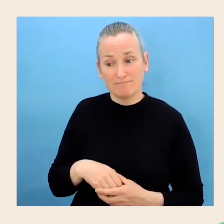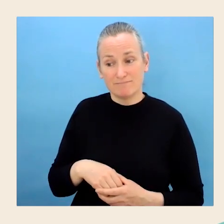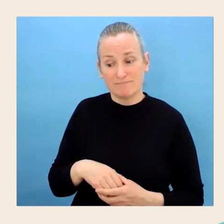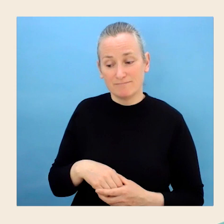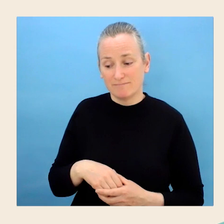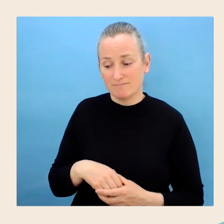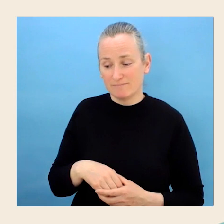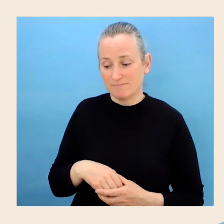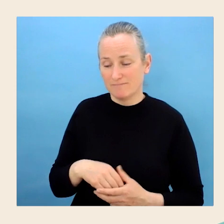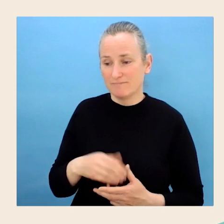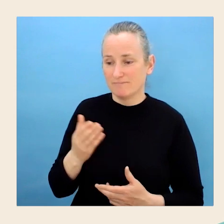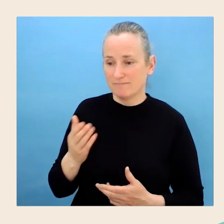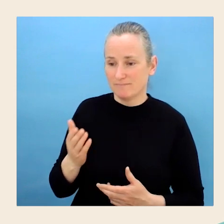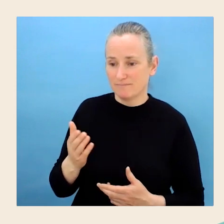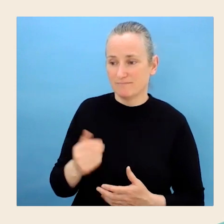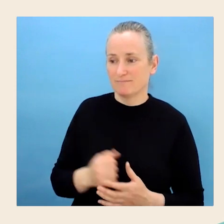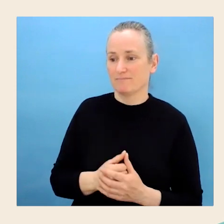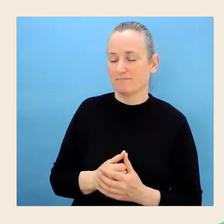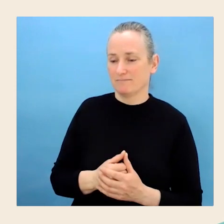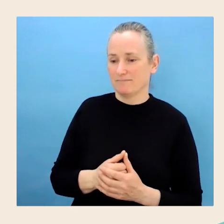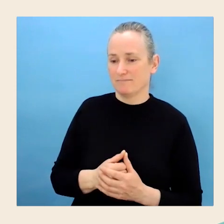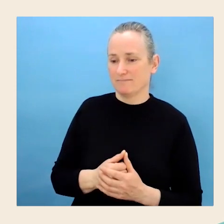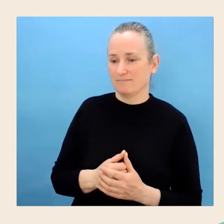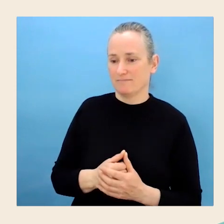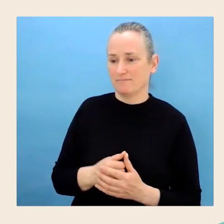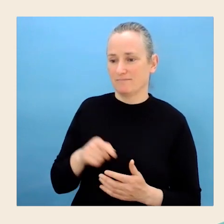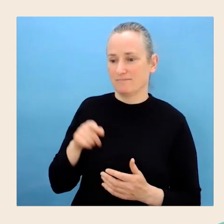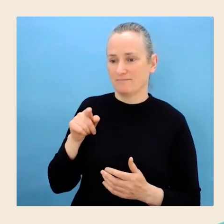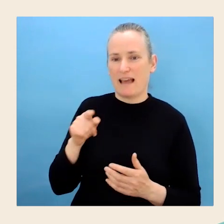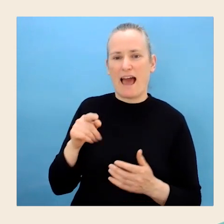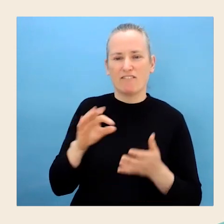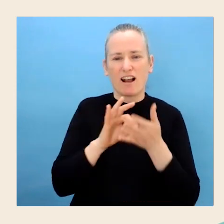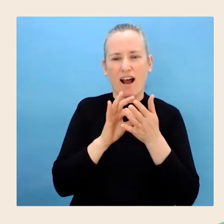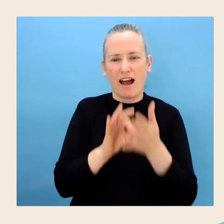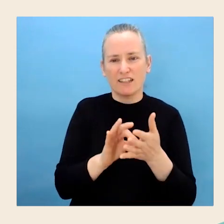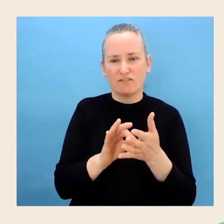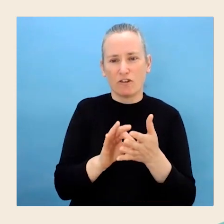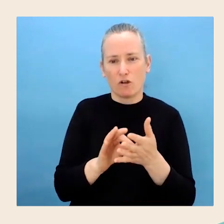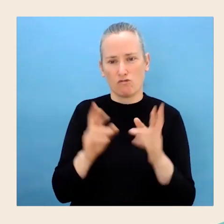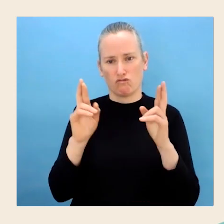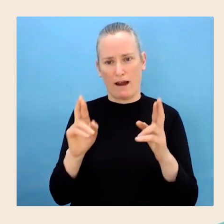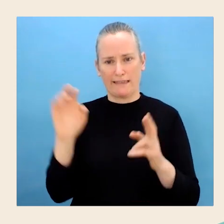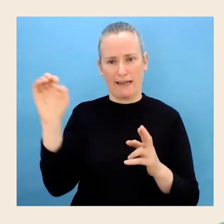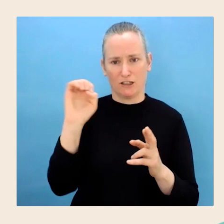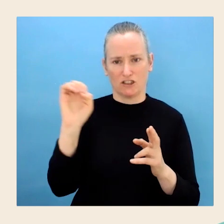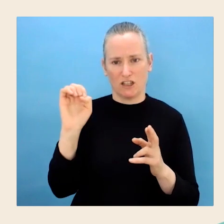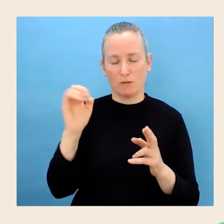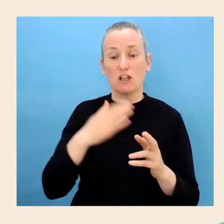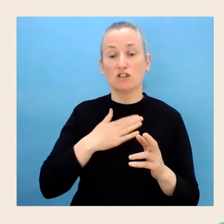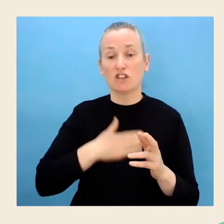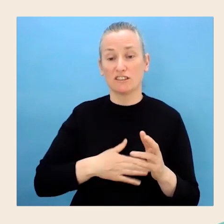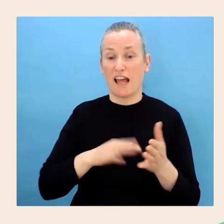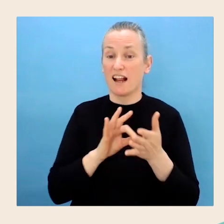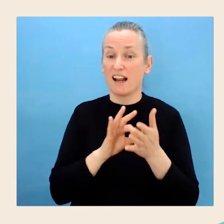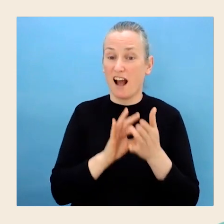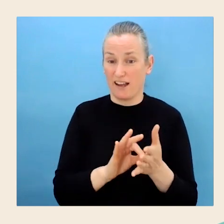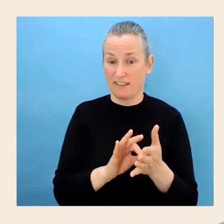they're just a guide. And I don't think your book is better the more you adhere to a style guide.